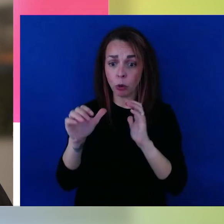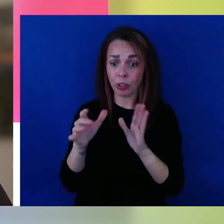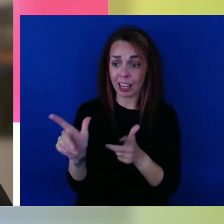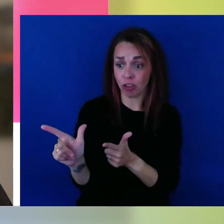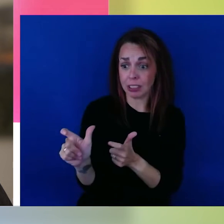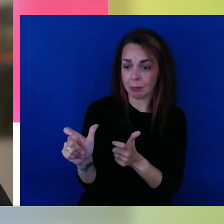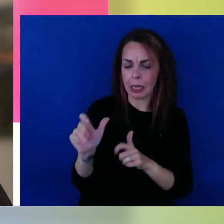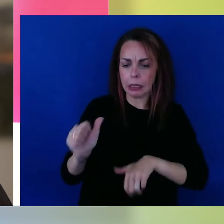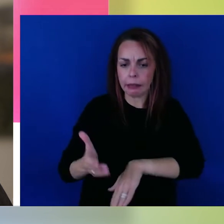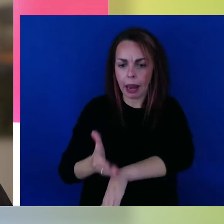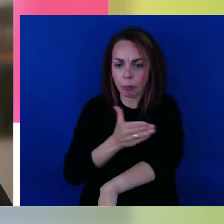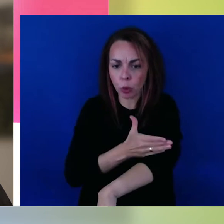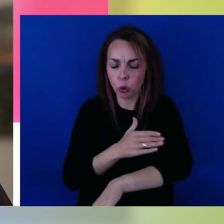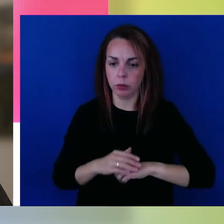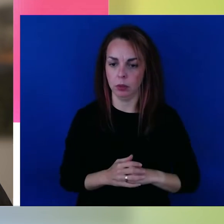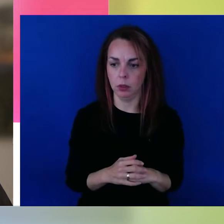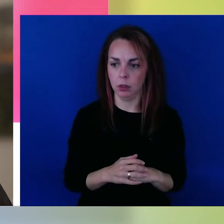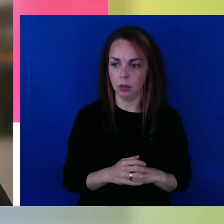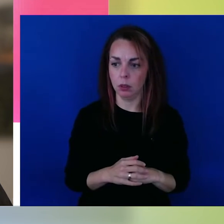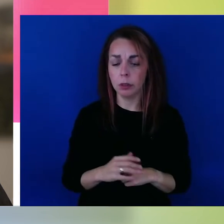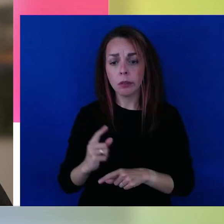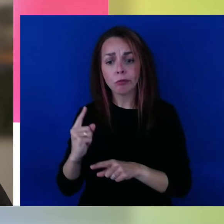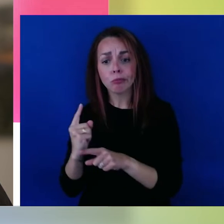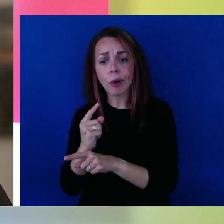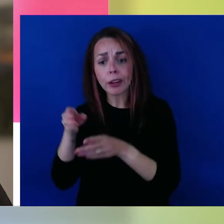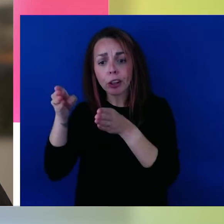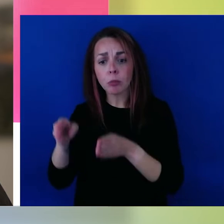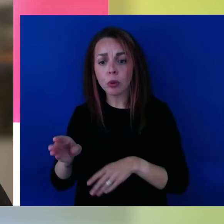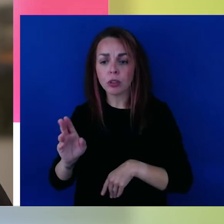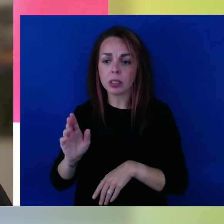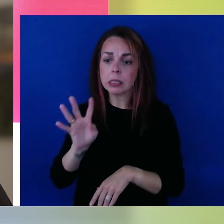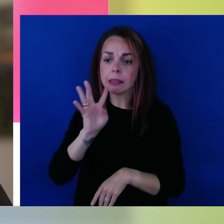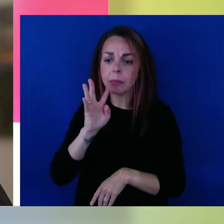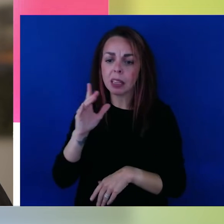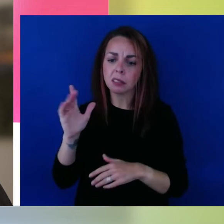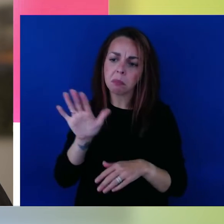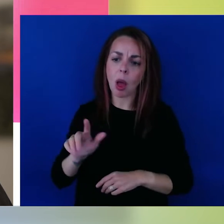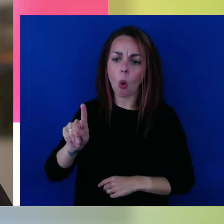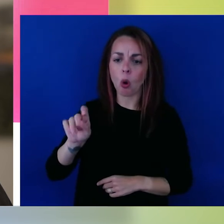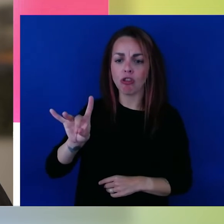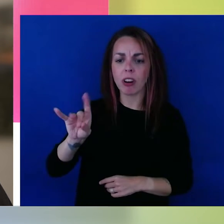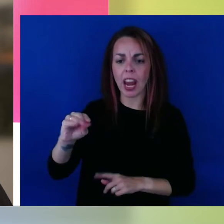An ordinary human speaks at around 180 words per minute.